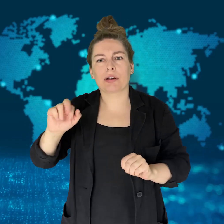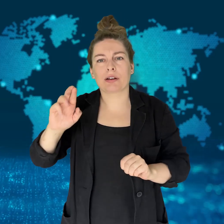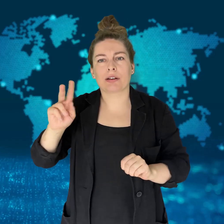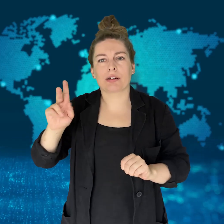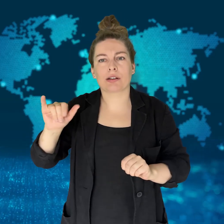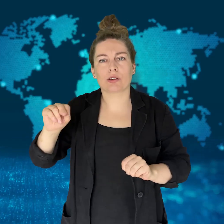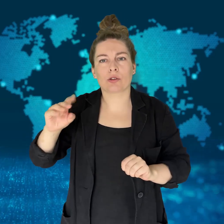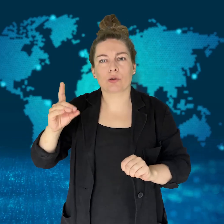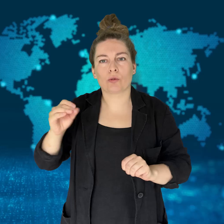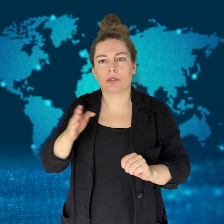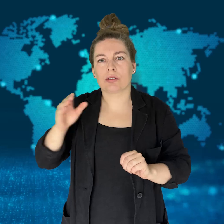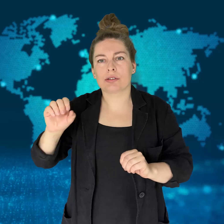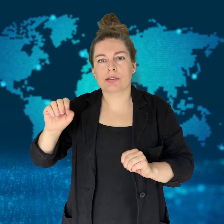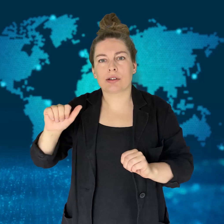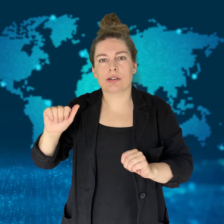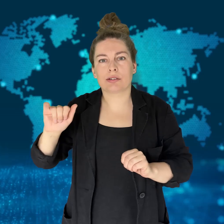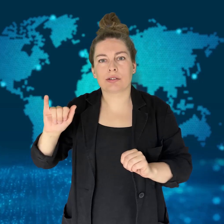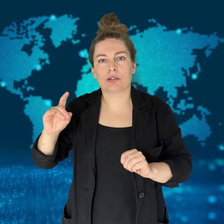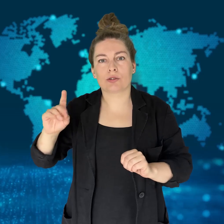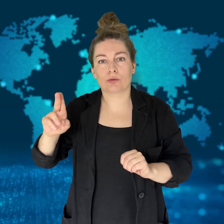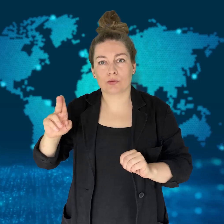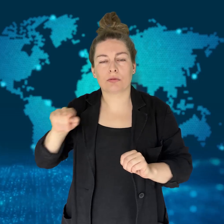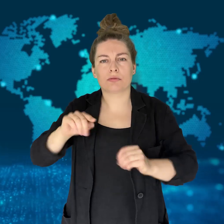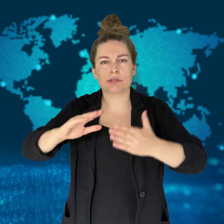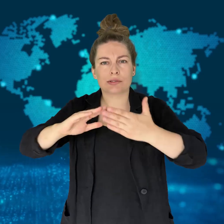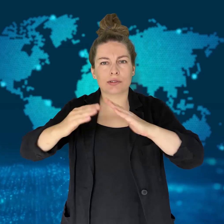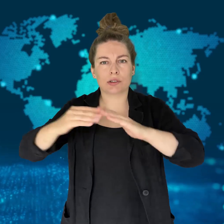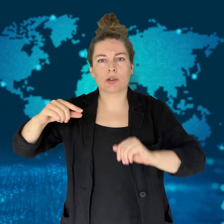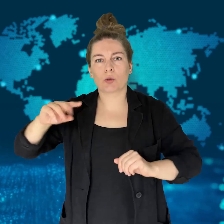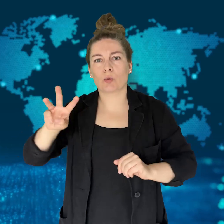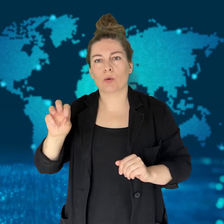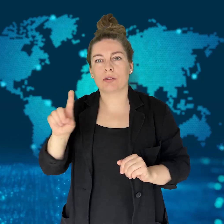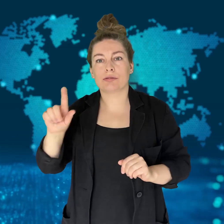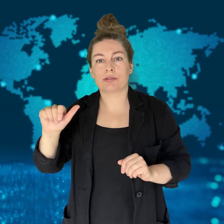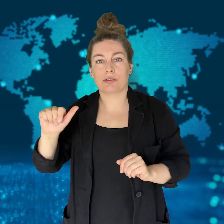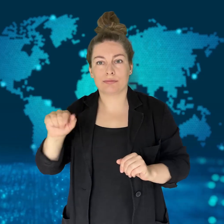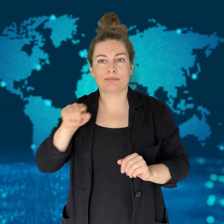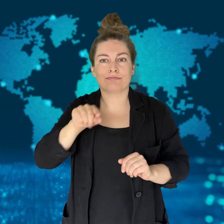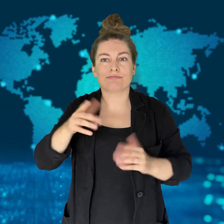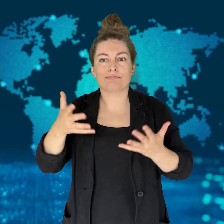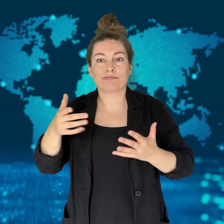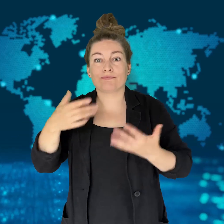Some of the women were pregnant.